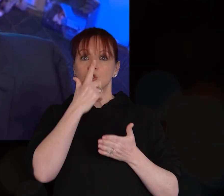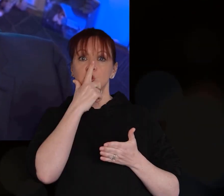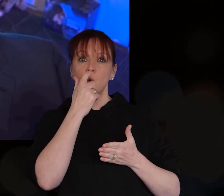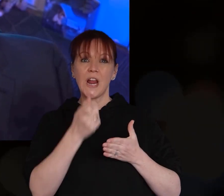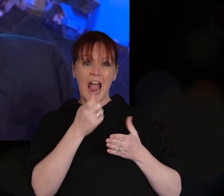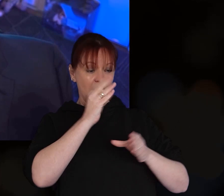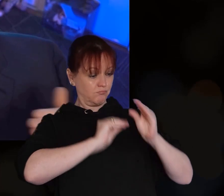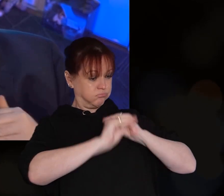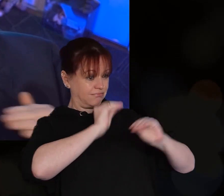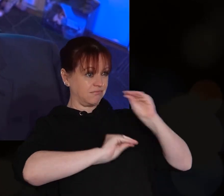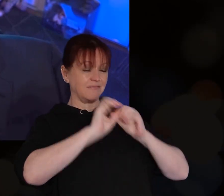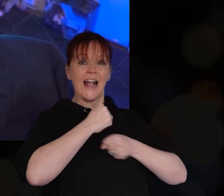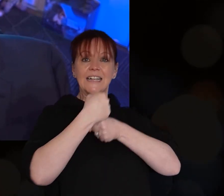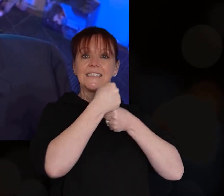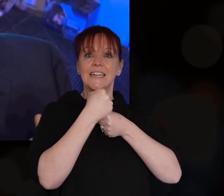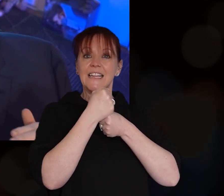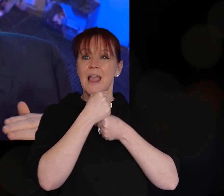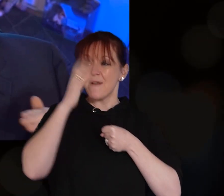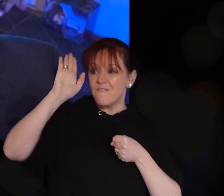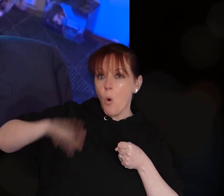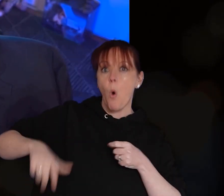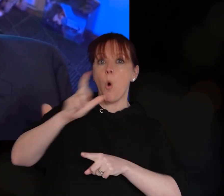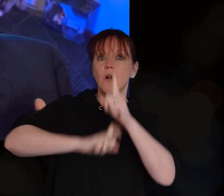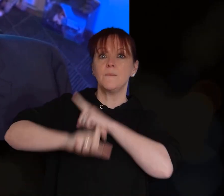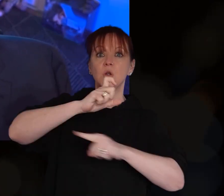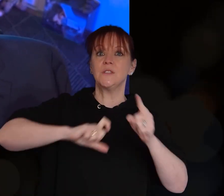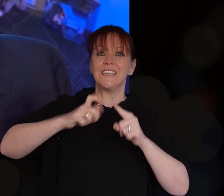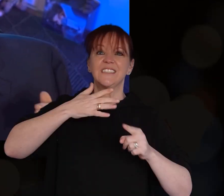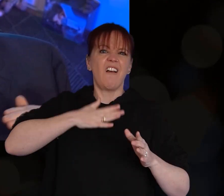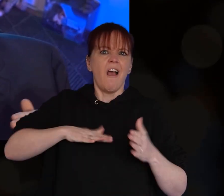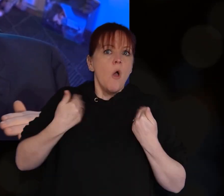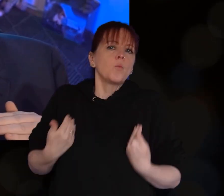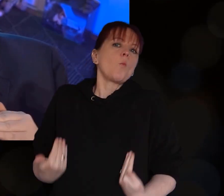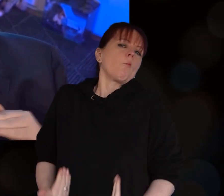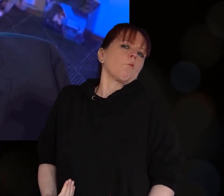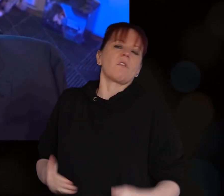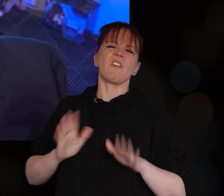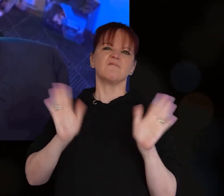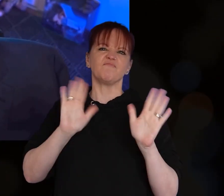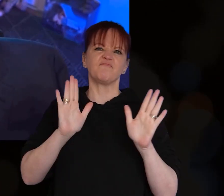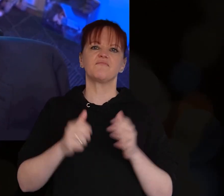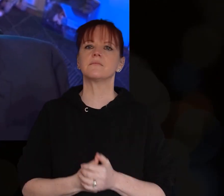Indies are out there every day proving again and again that you don't need buckets of cash